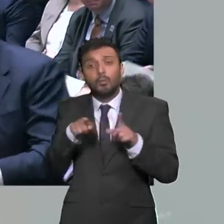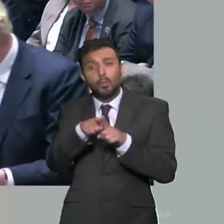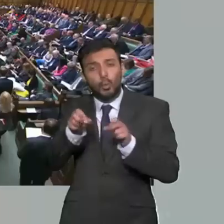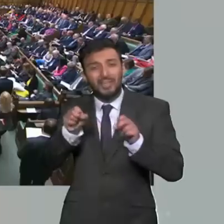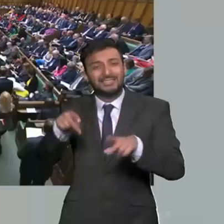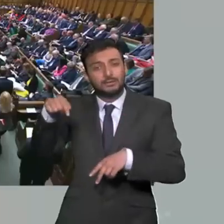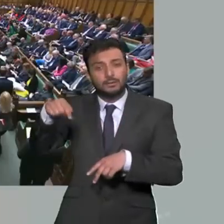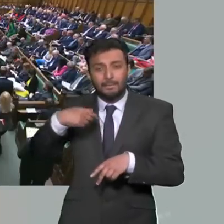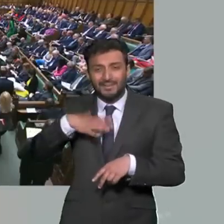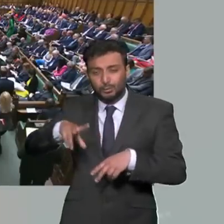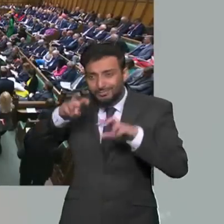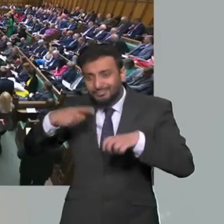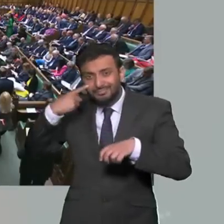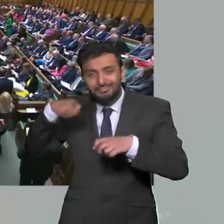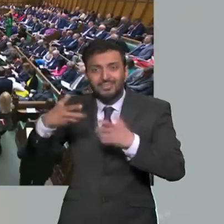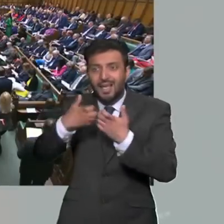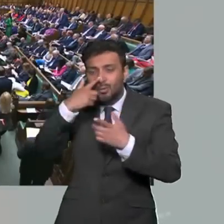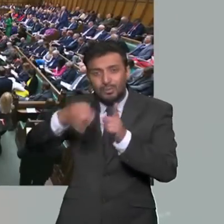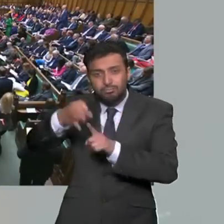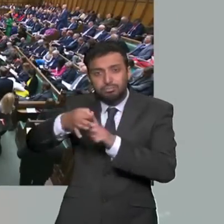Florence Eshalomi (Vauxhall) (Lab/Co-op) Q5.